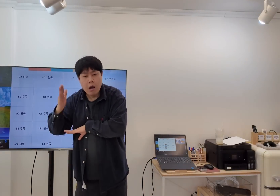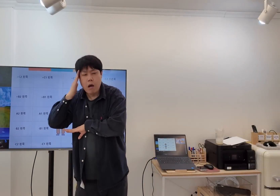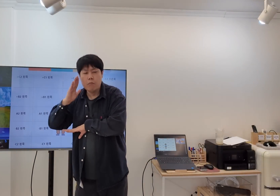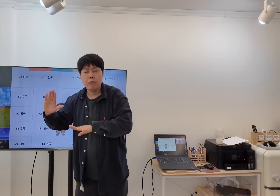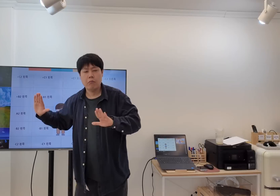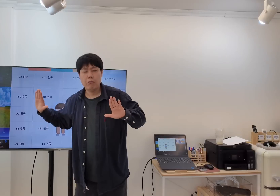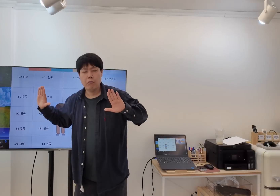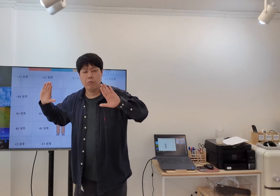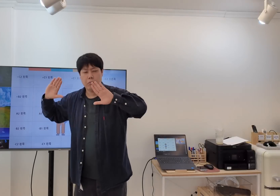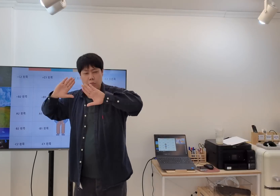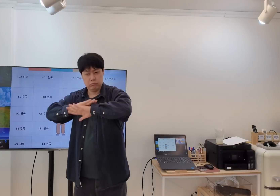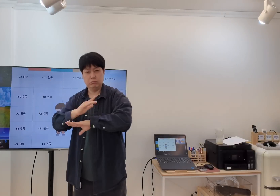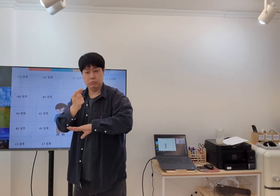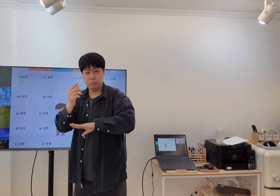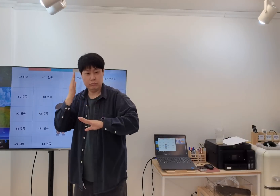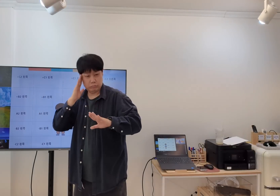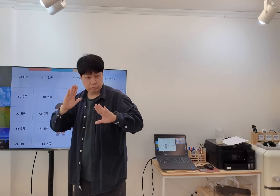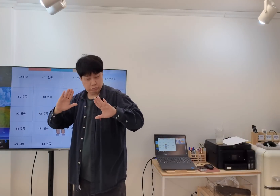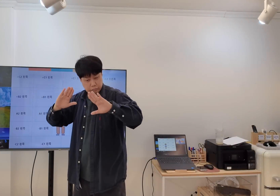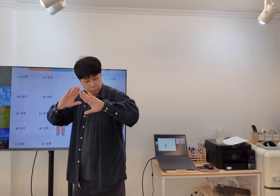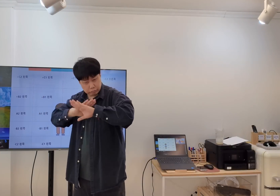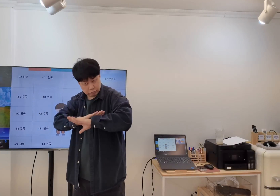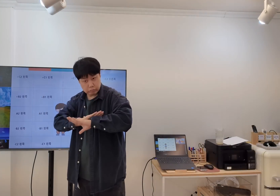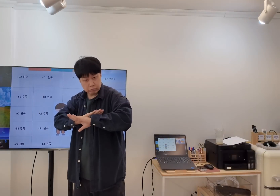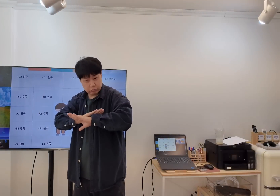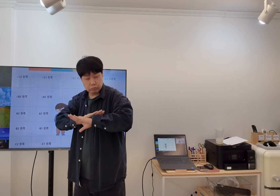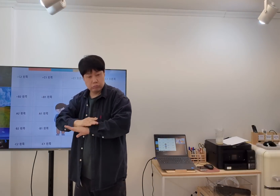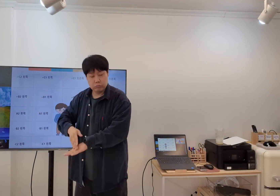dark deep.